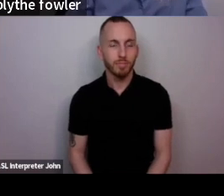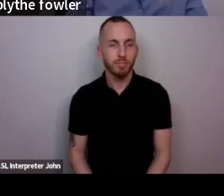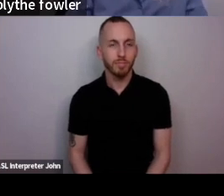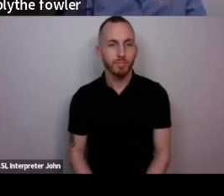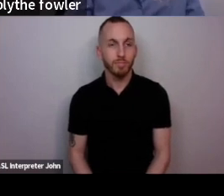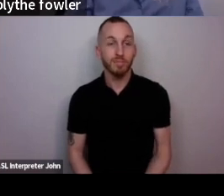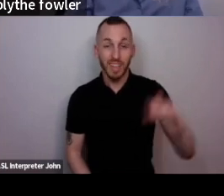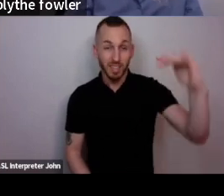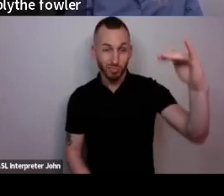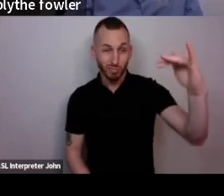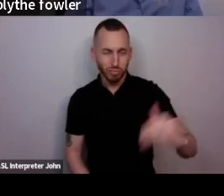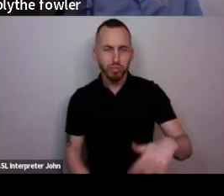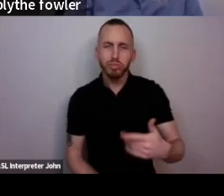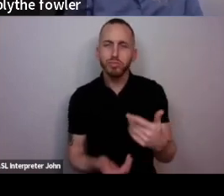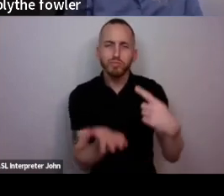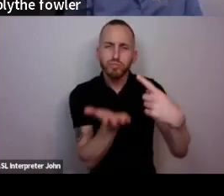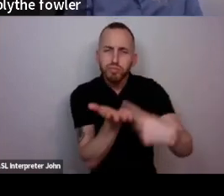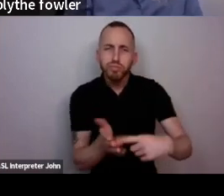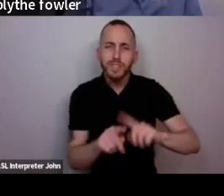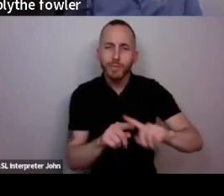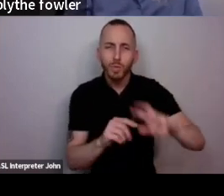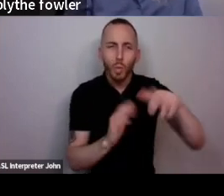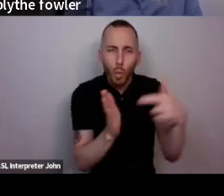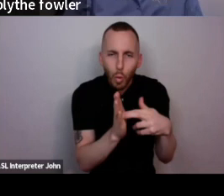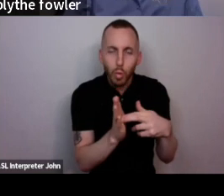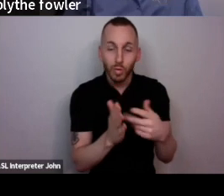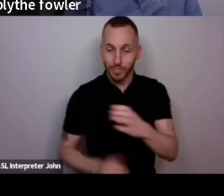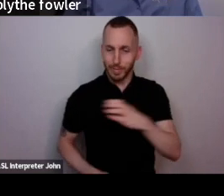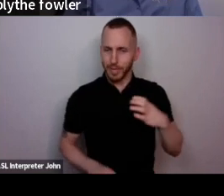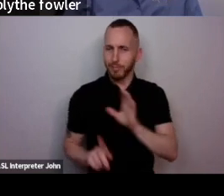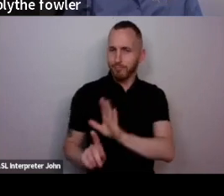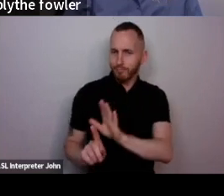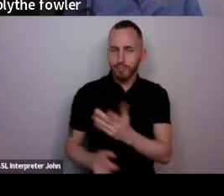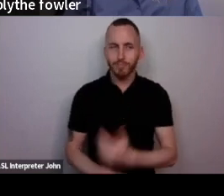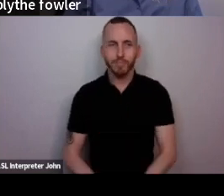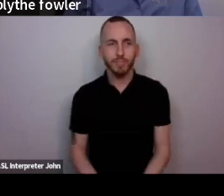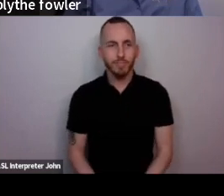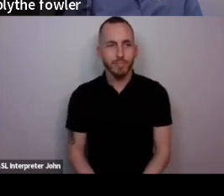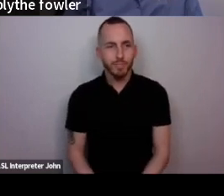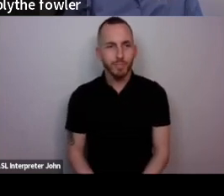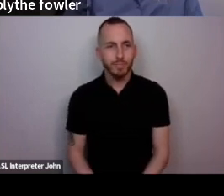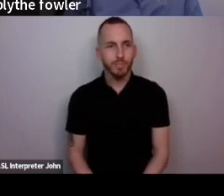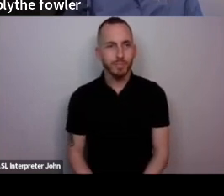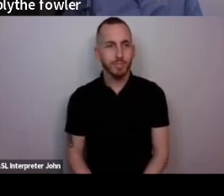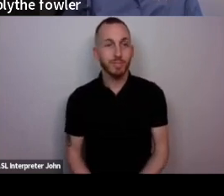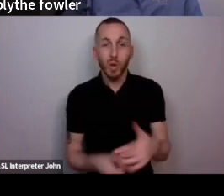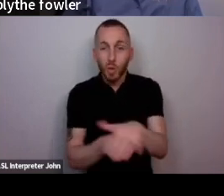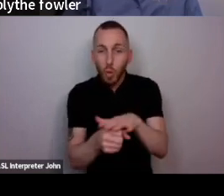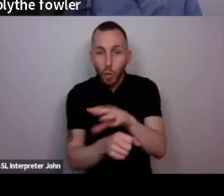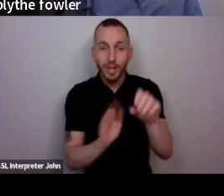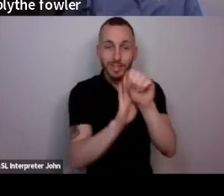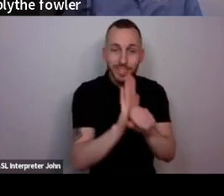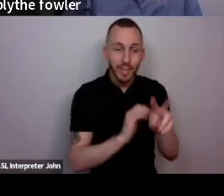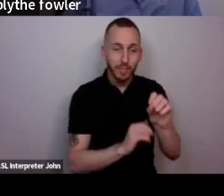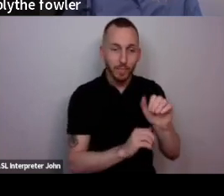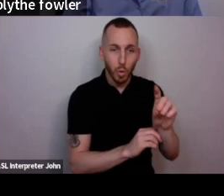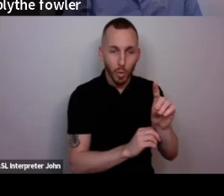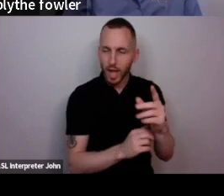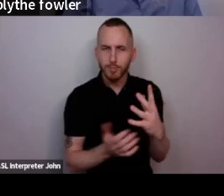it is to educate state and local VOADs and national affiliated partners